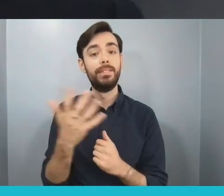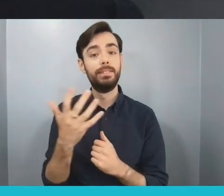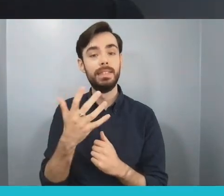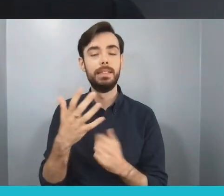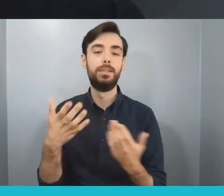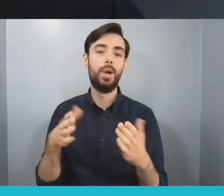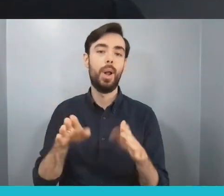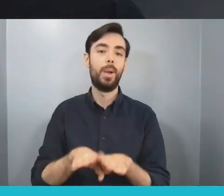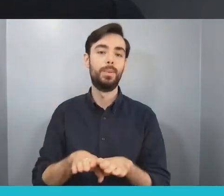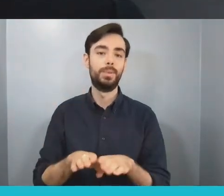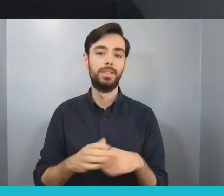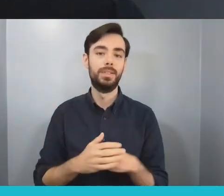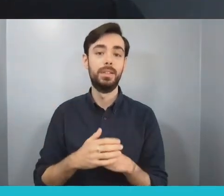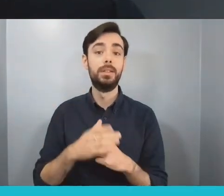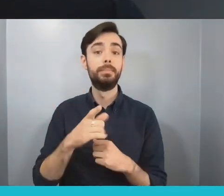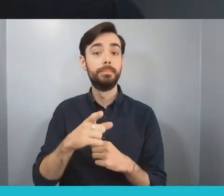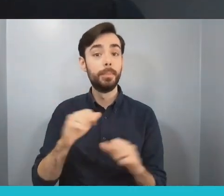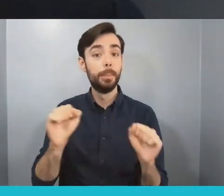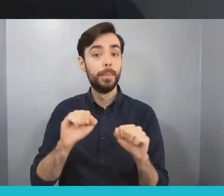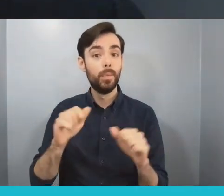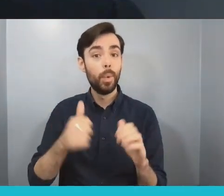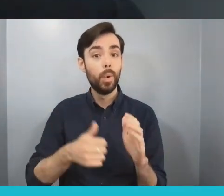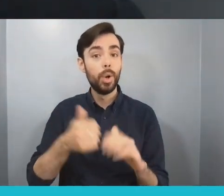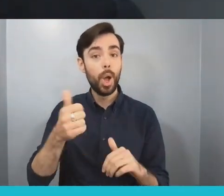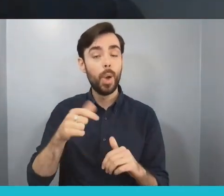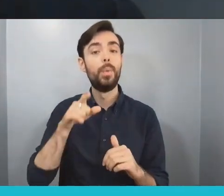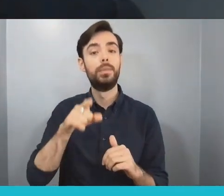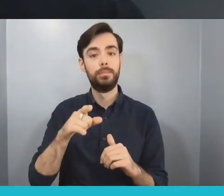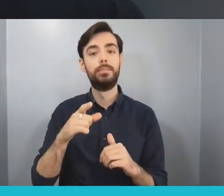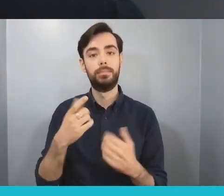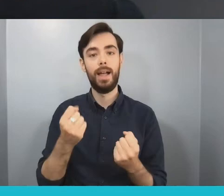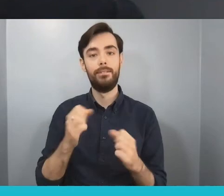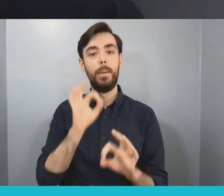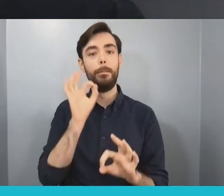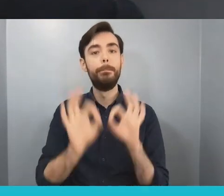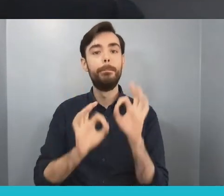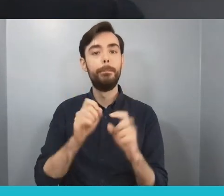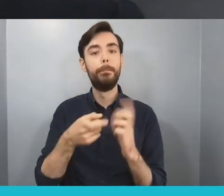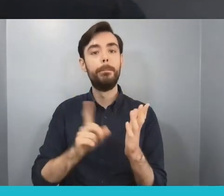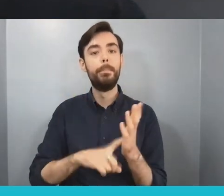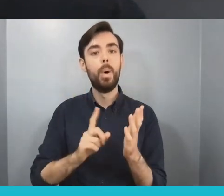some important links in respect to the Careers Service and Alumni Association.